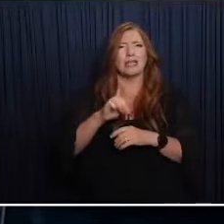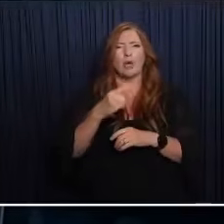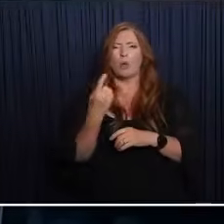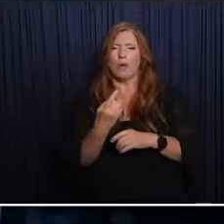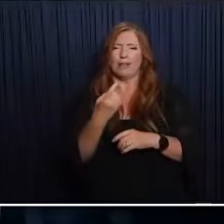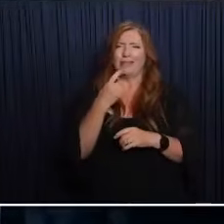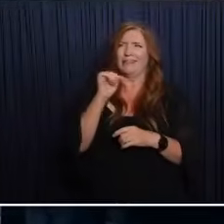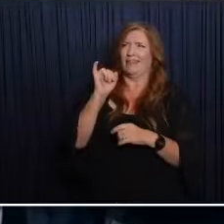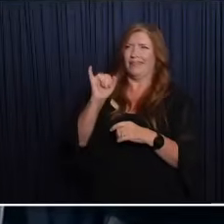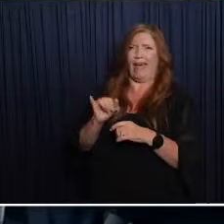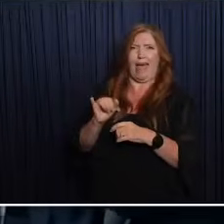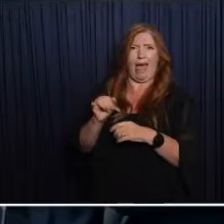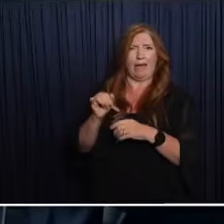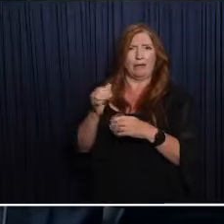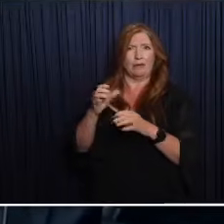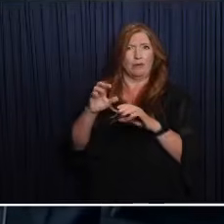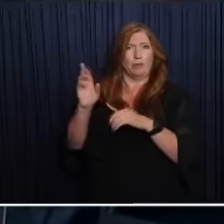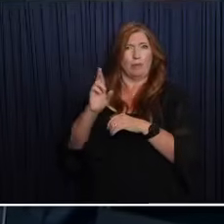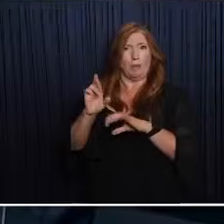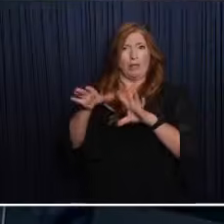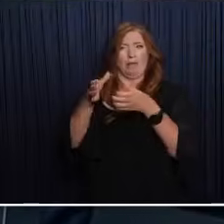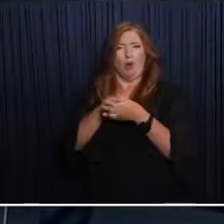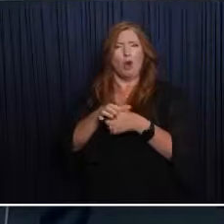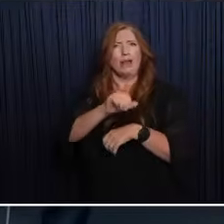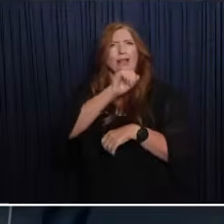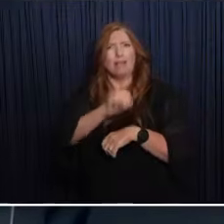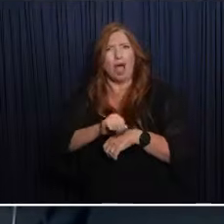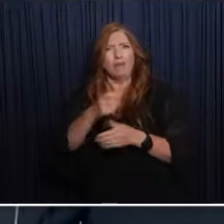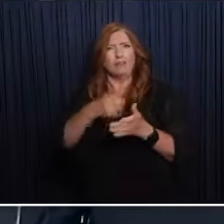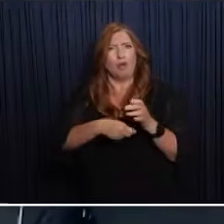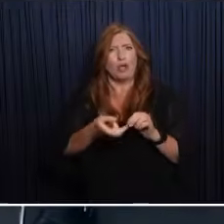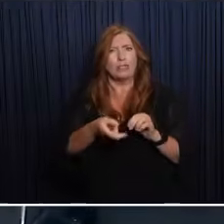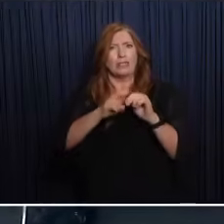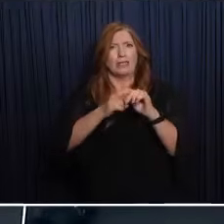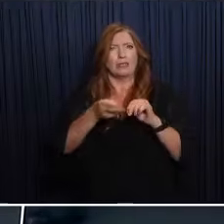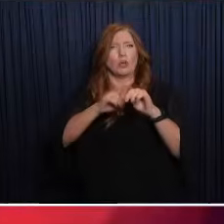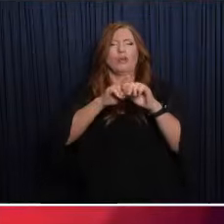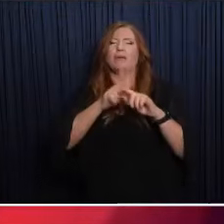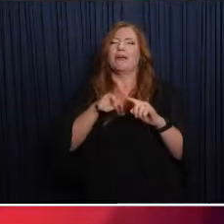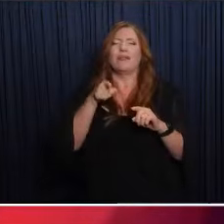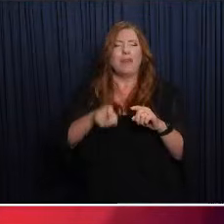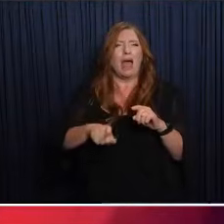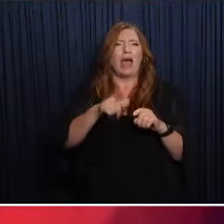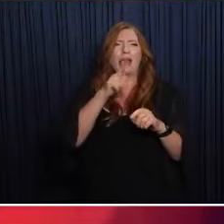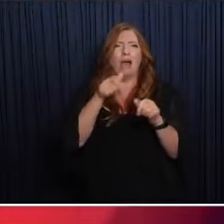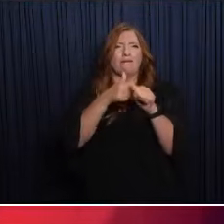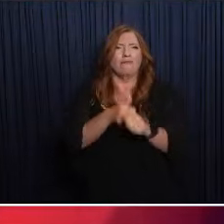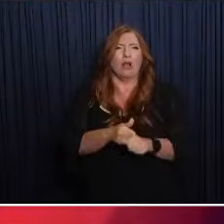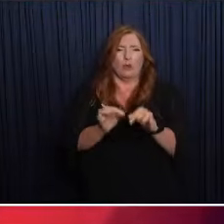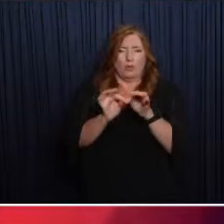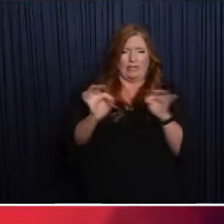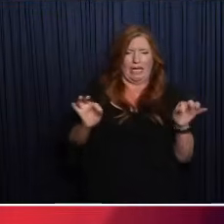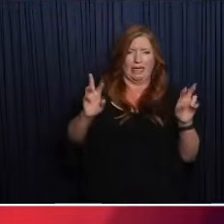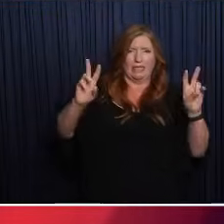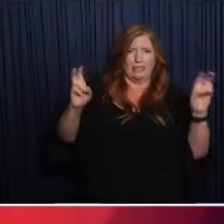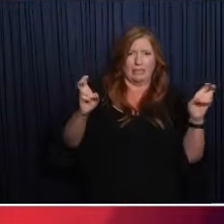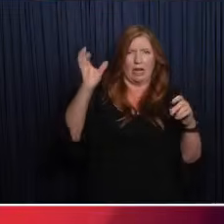HOW DOES AN AVERAGE VOTER IN CD1